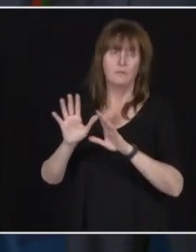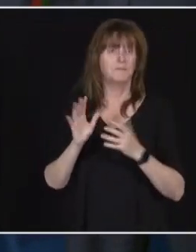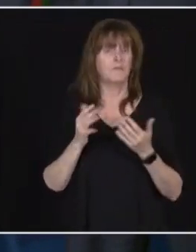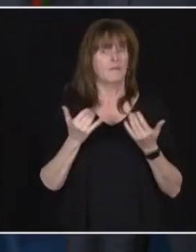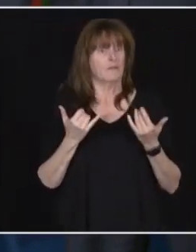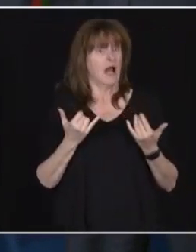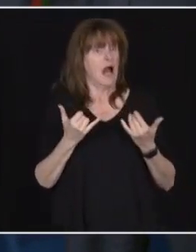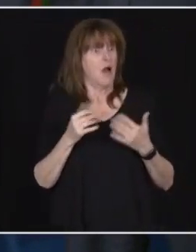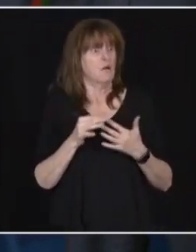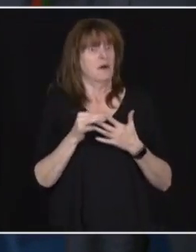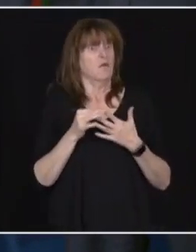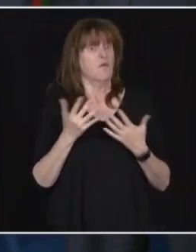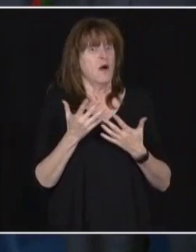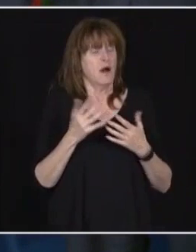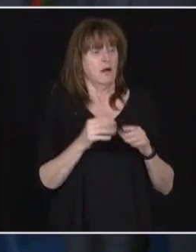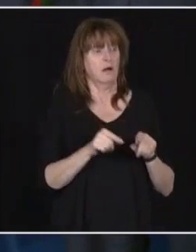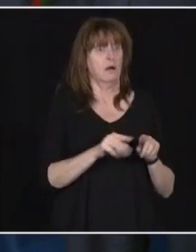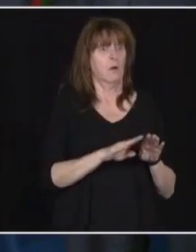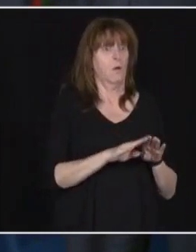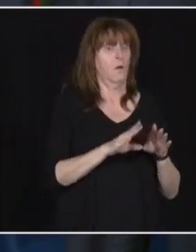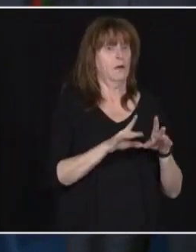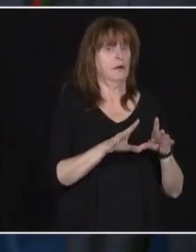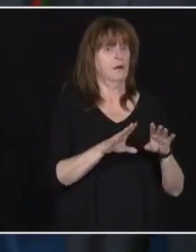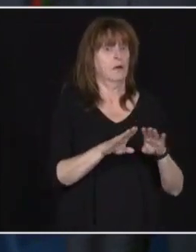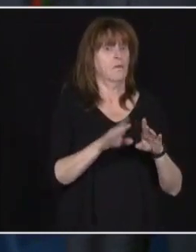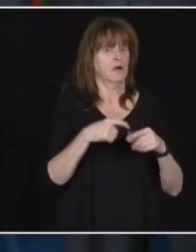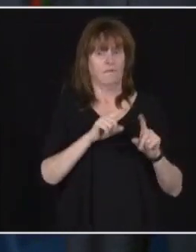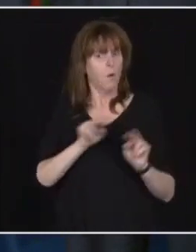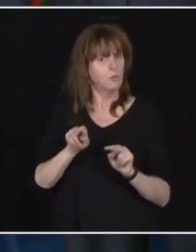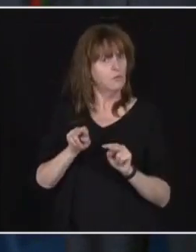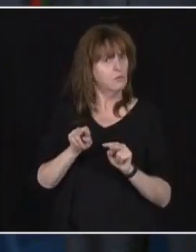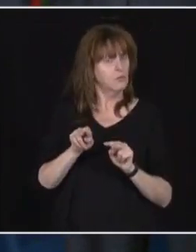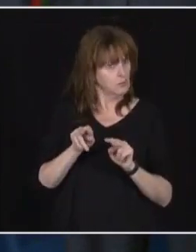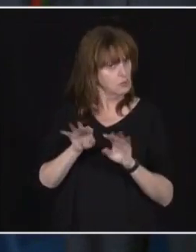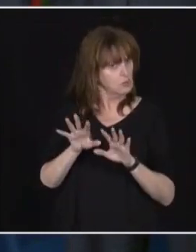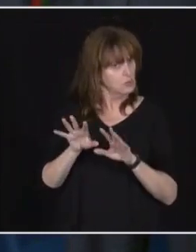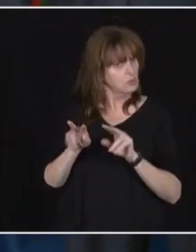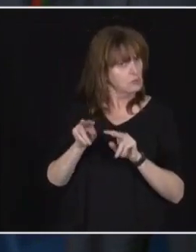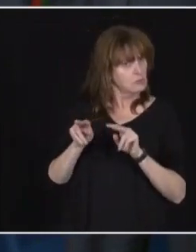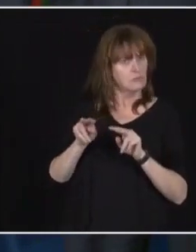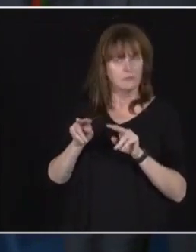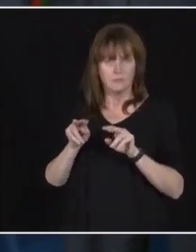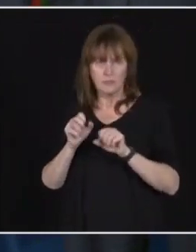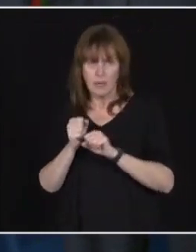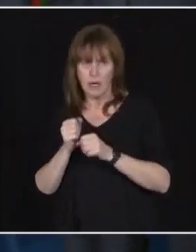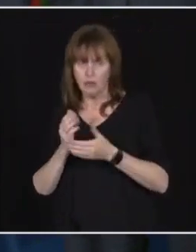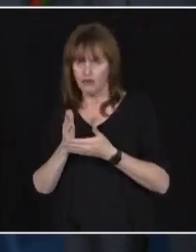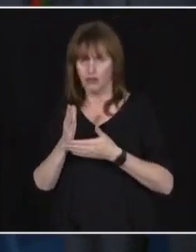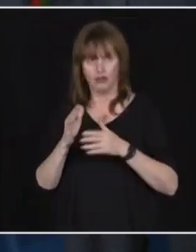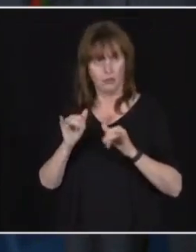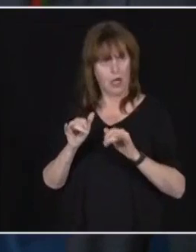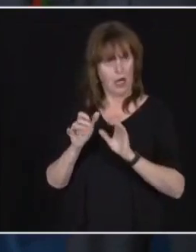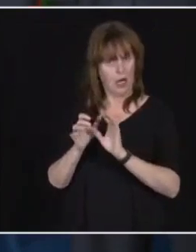from there but you are right, the surveillance testing and general community is really important as we loosen the balance that have held back